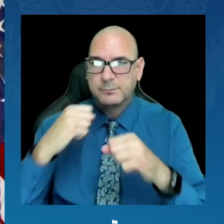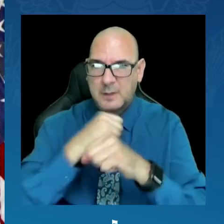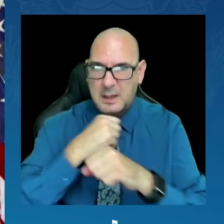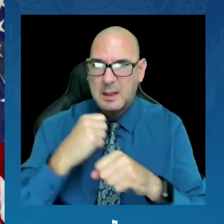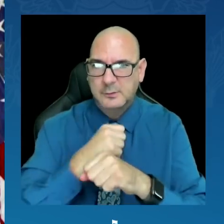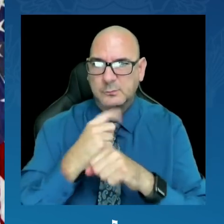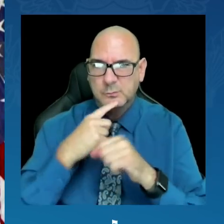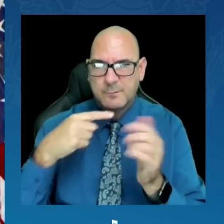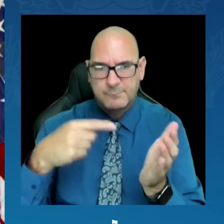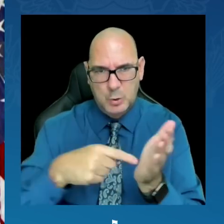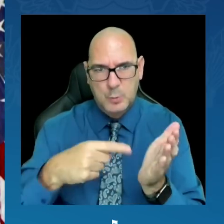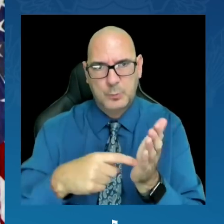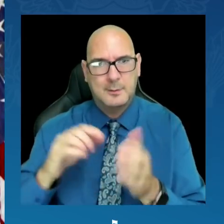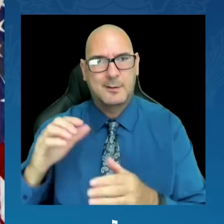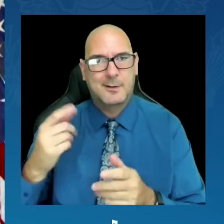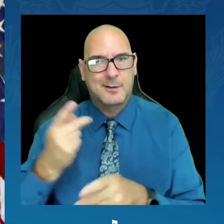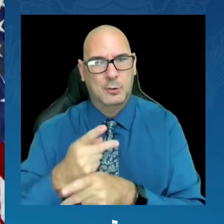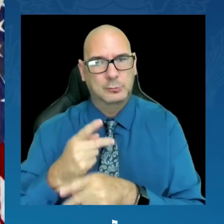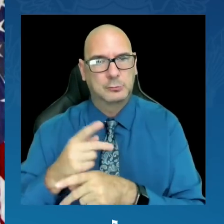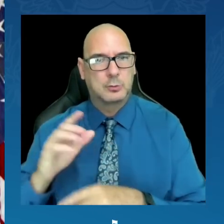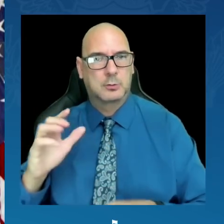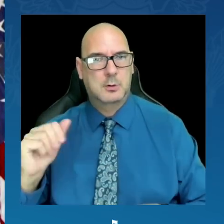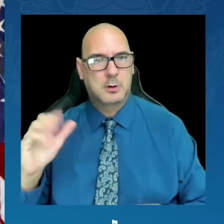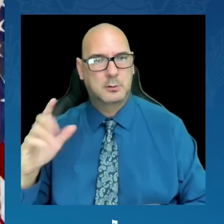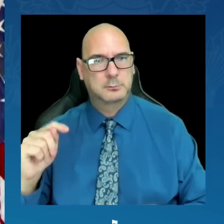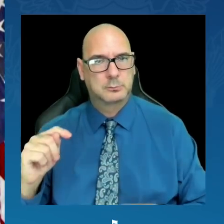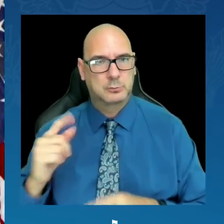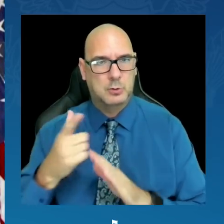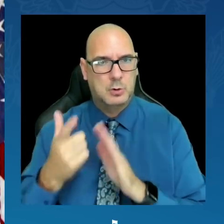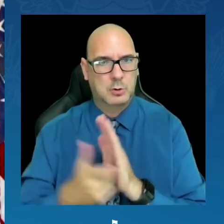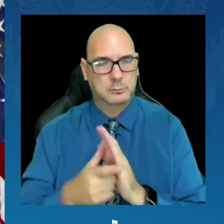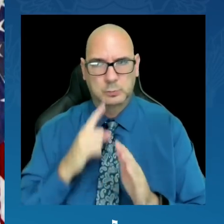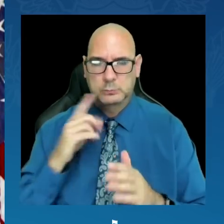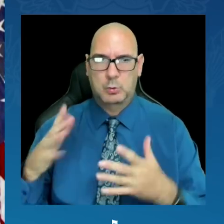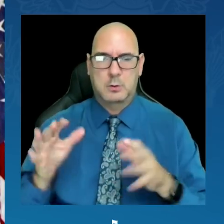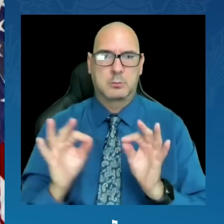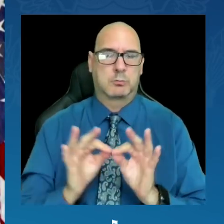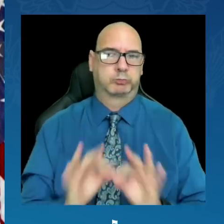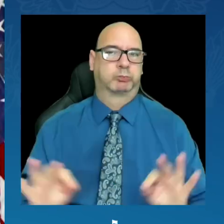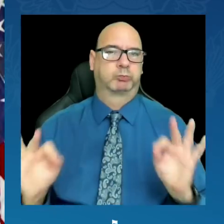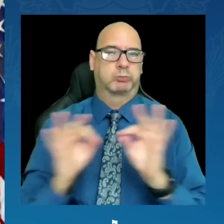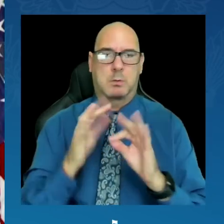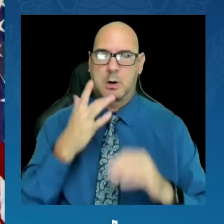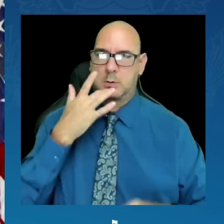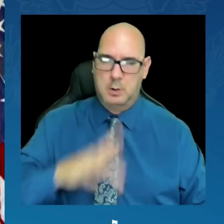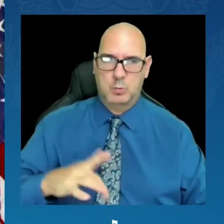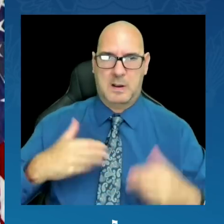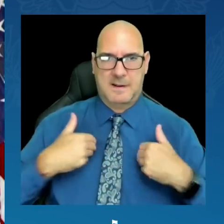is invaluable at this moment. We're lucky to have you, Lauren. Thank you for the kind words and a nice introduction to.